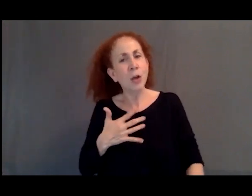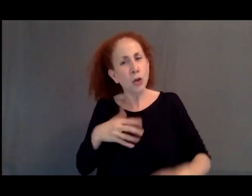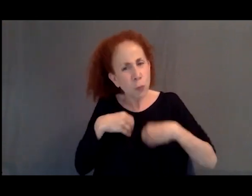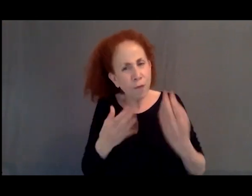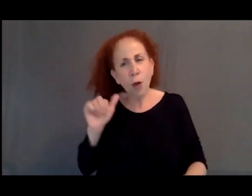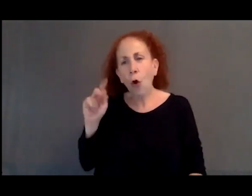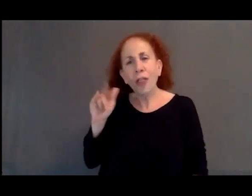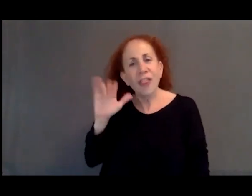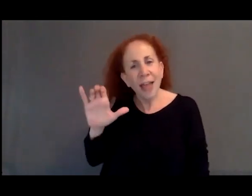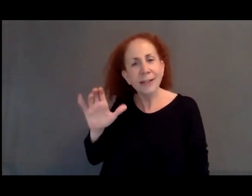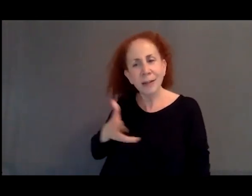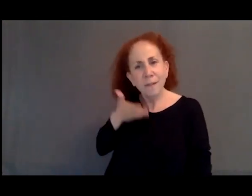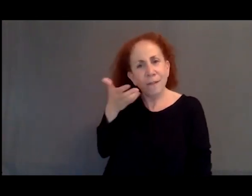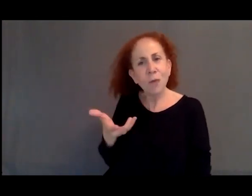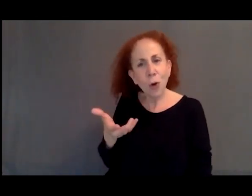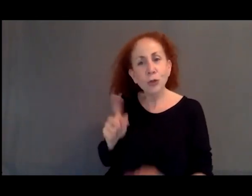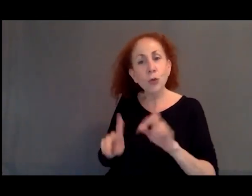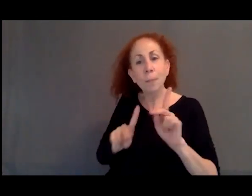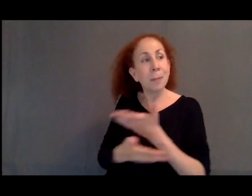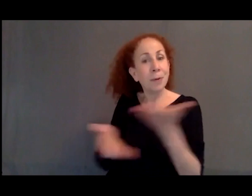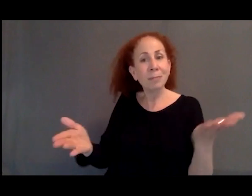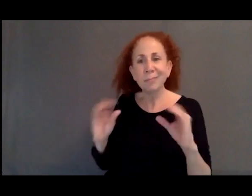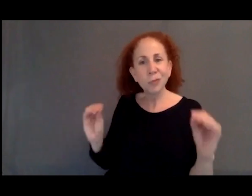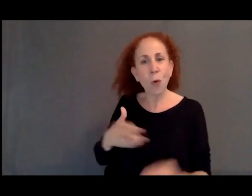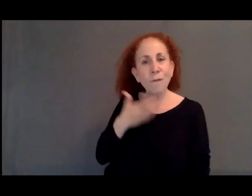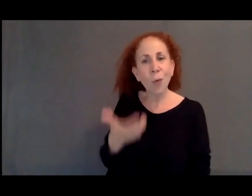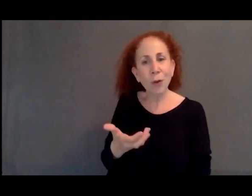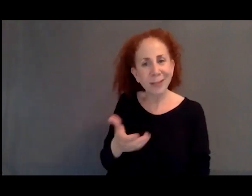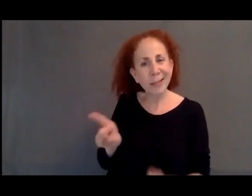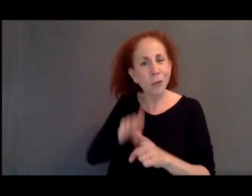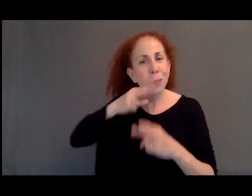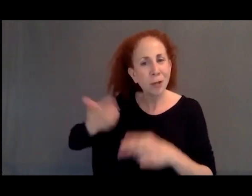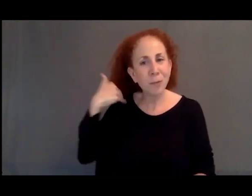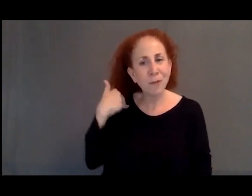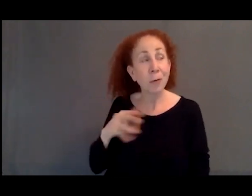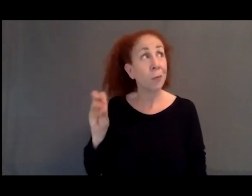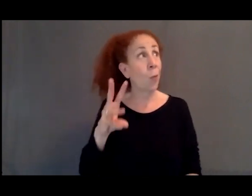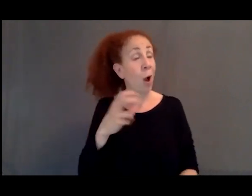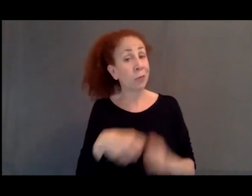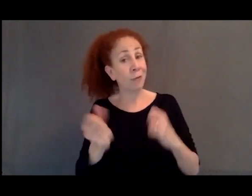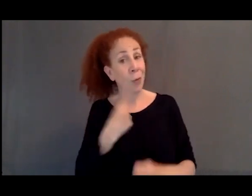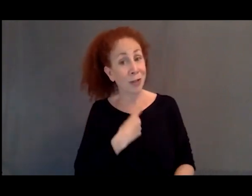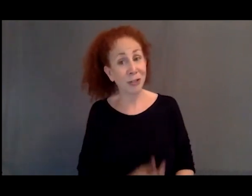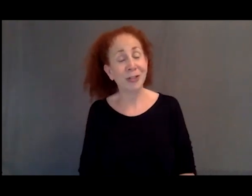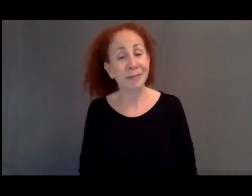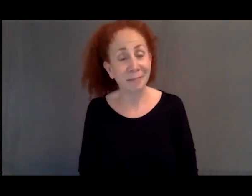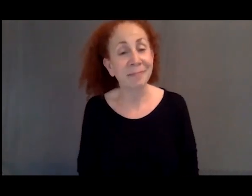an authentic voice to the voiceless, as you spoke about? Wow. Tough question.